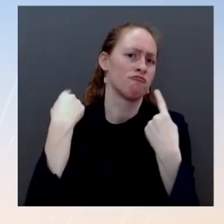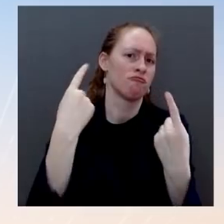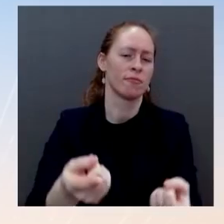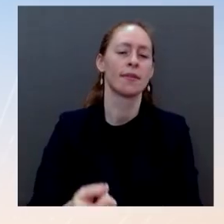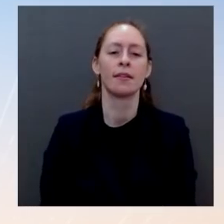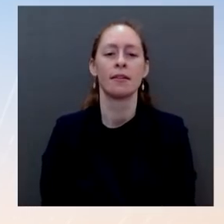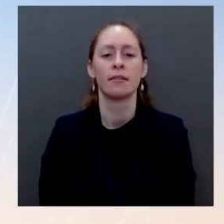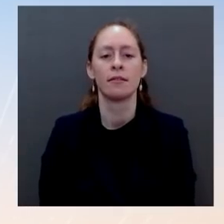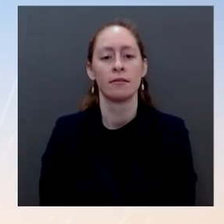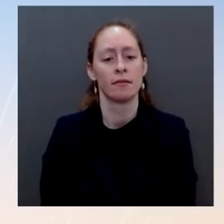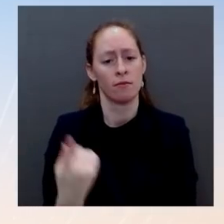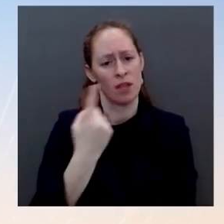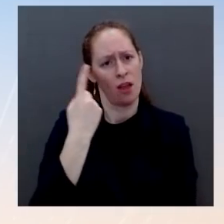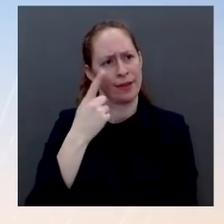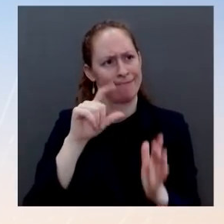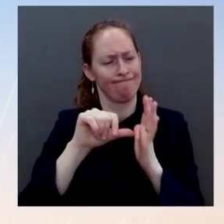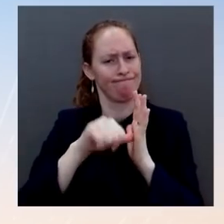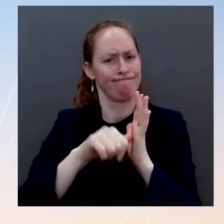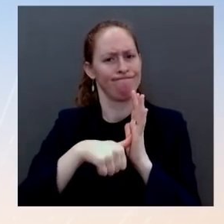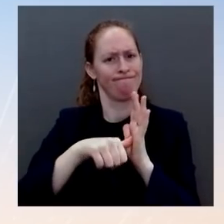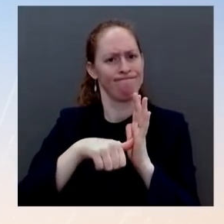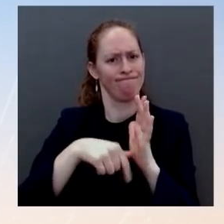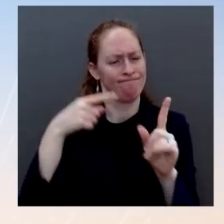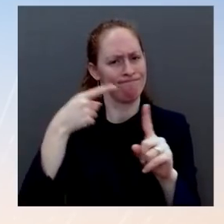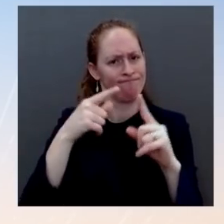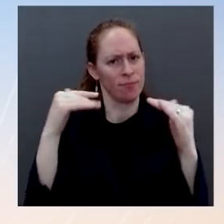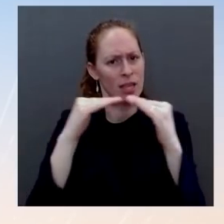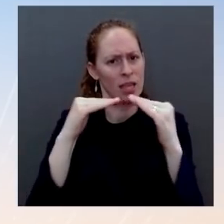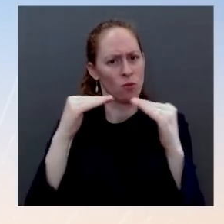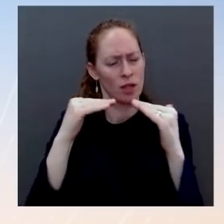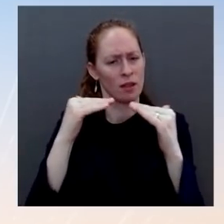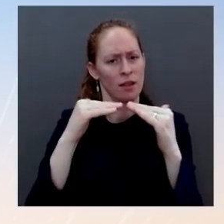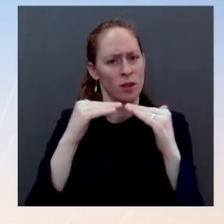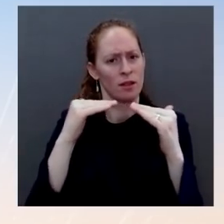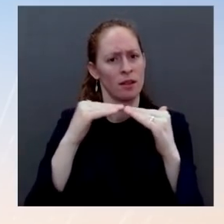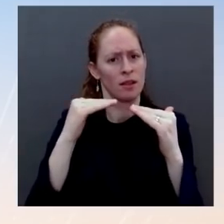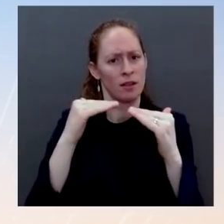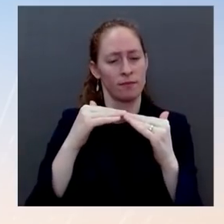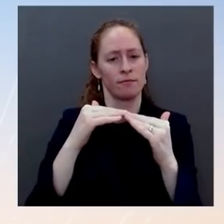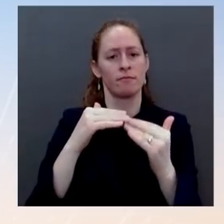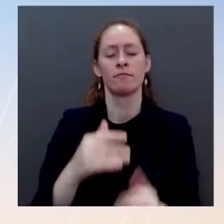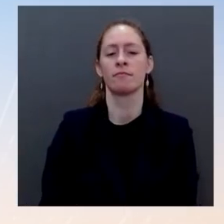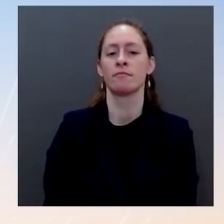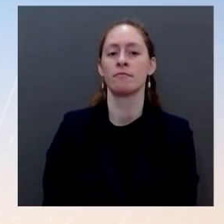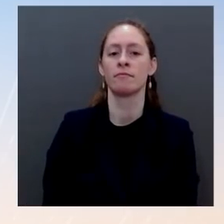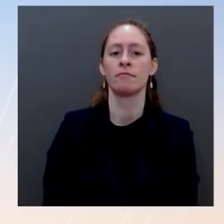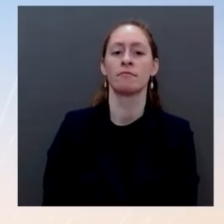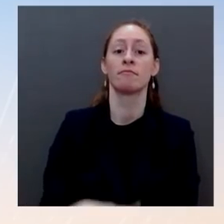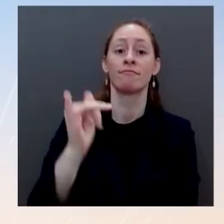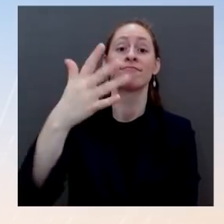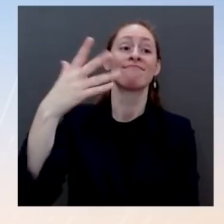given he is somebody who has been advocating -- not exactly advocating for people in his state to get vaccinated,